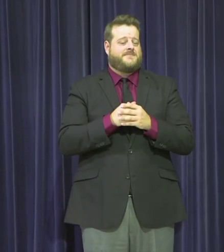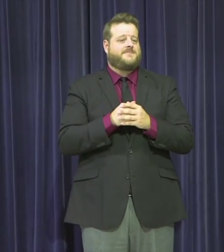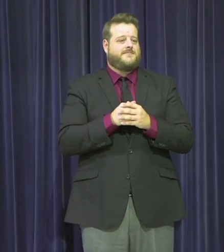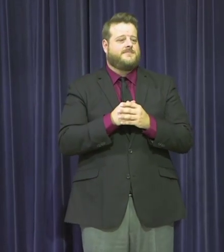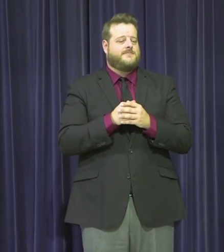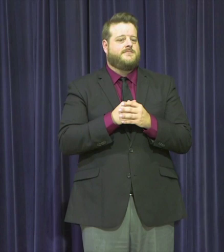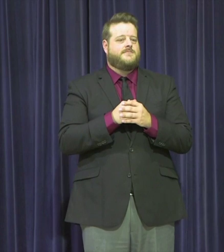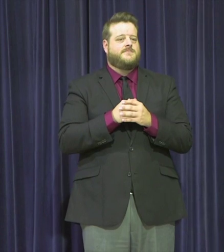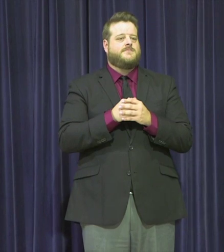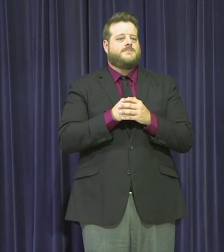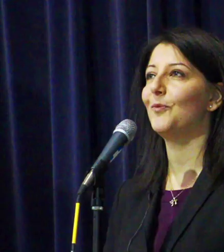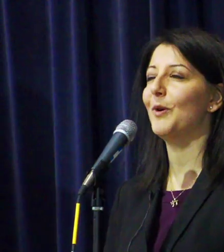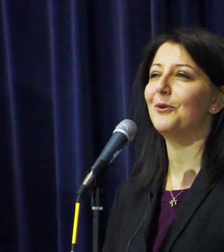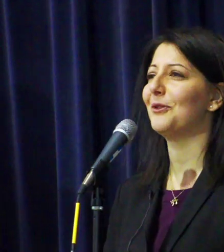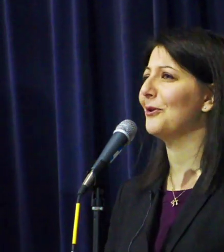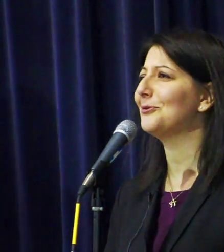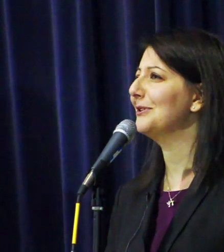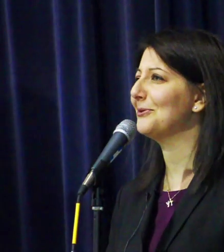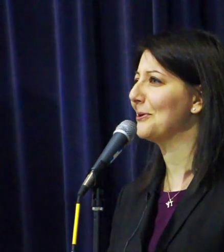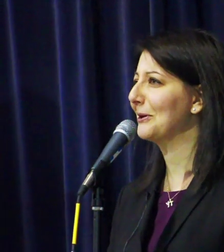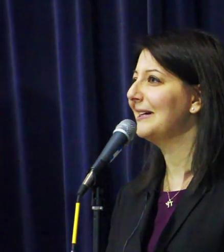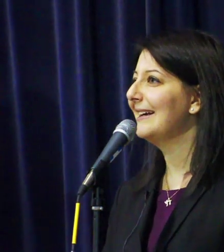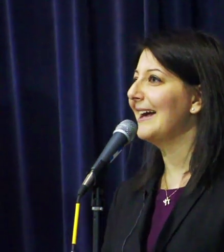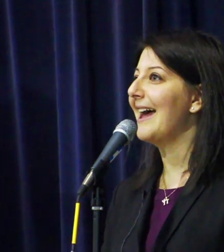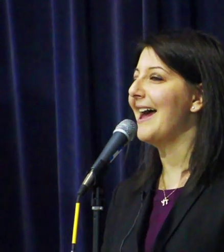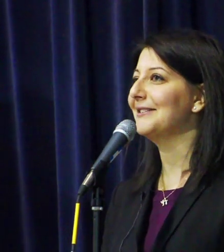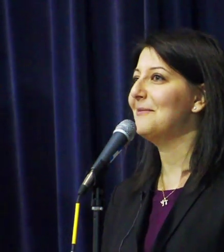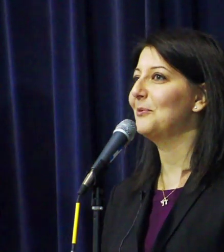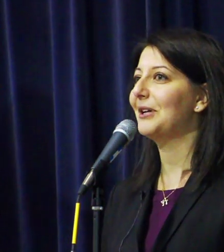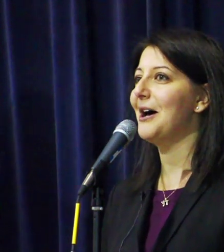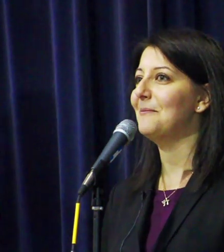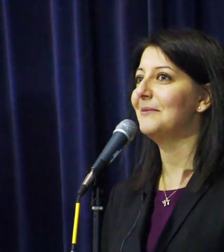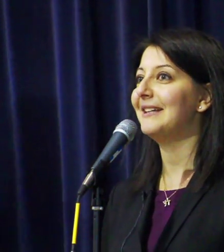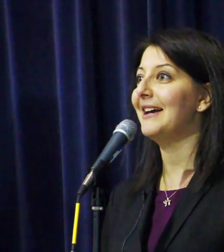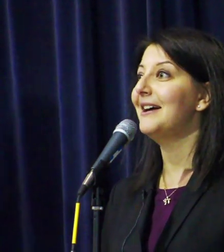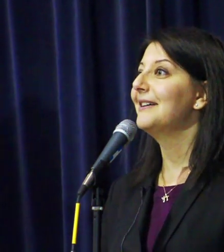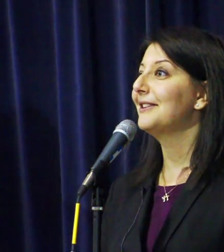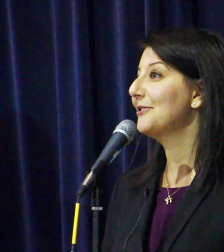Mostly was the moments when were in the grocery store and someone would come and say "Dr.